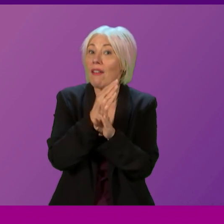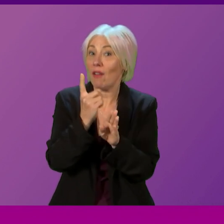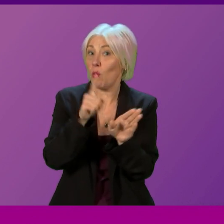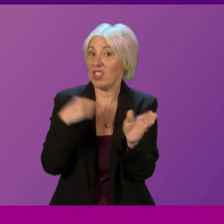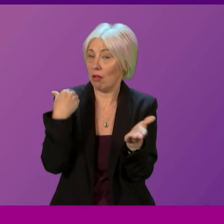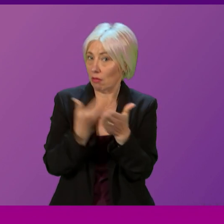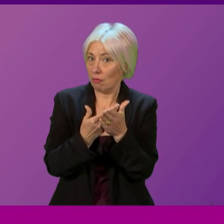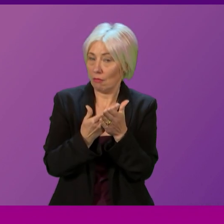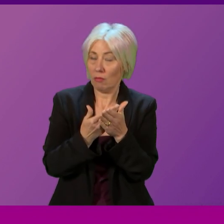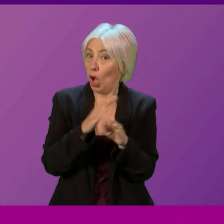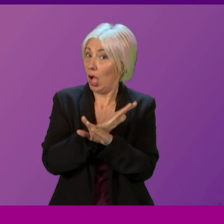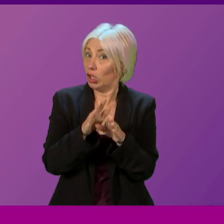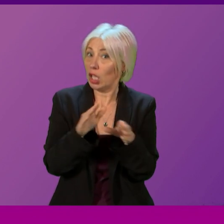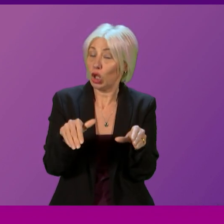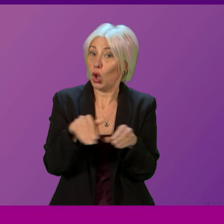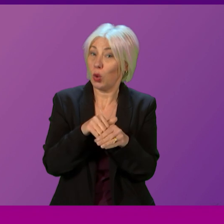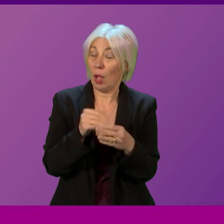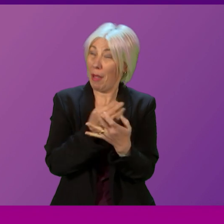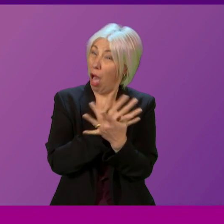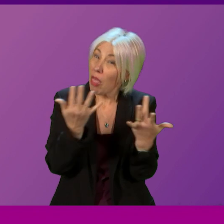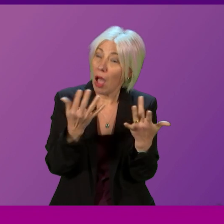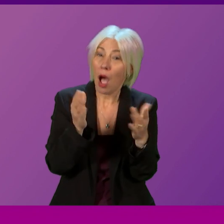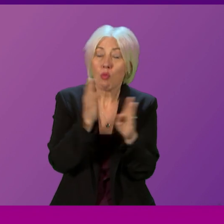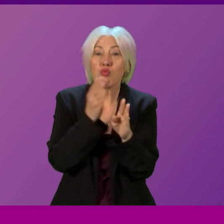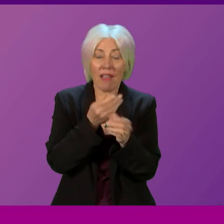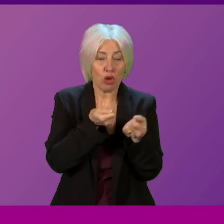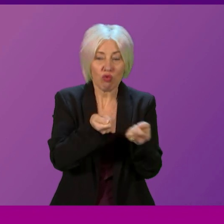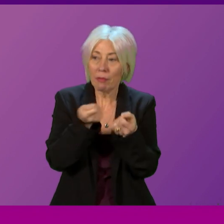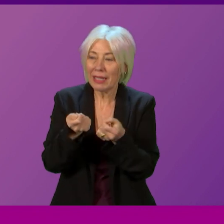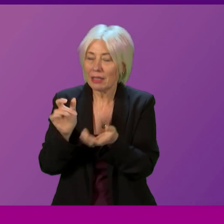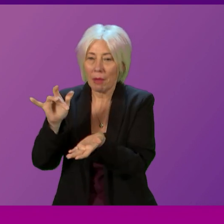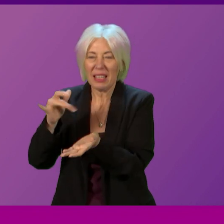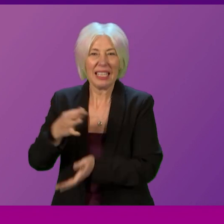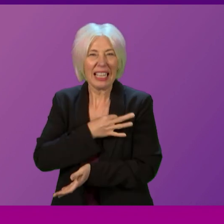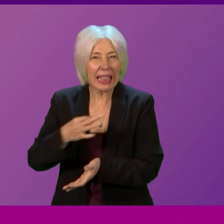That does not include the many private treatments that were carried out in individual clinics such as dental surgeries.